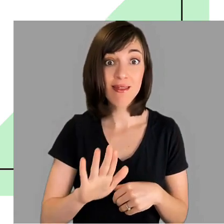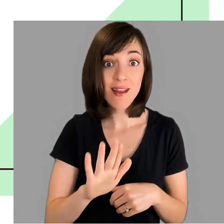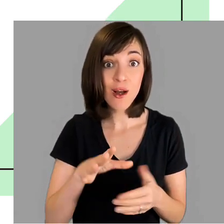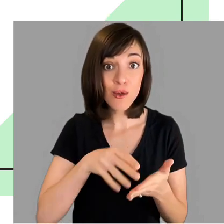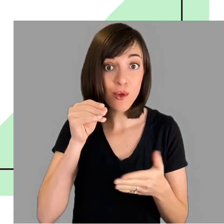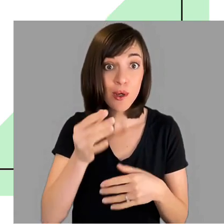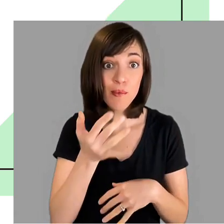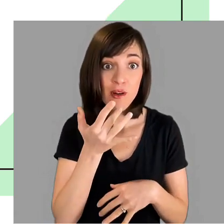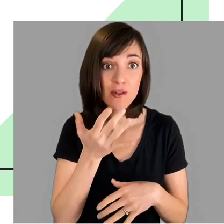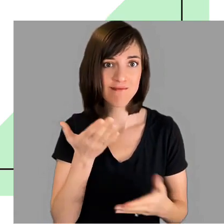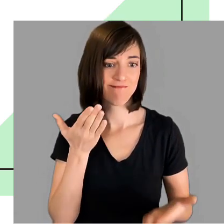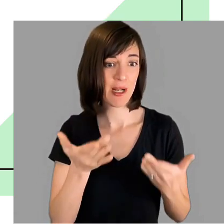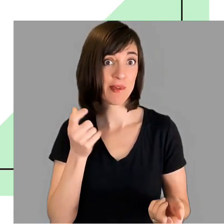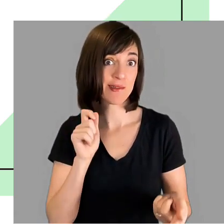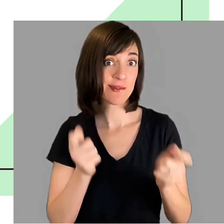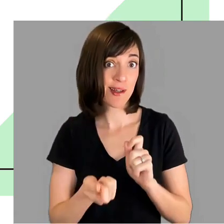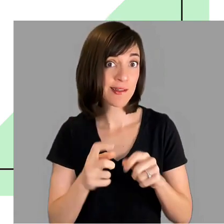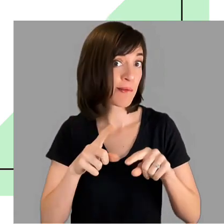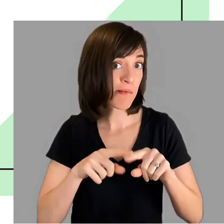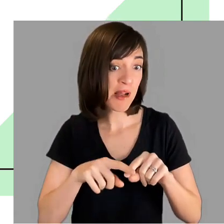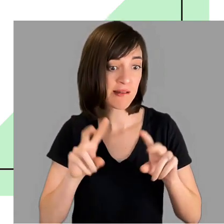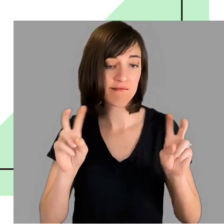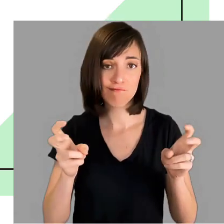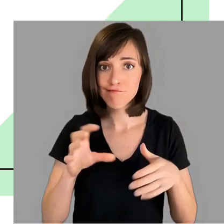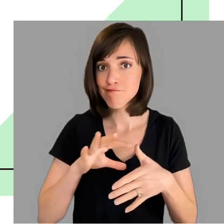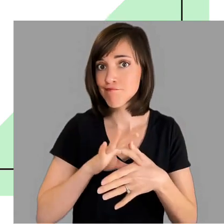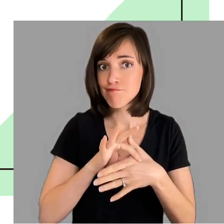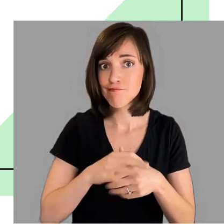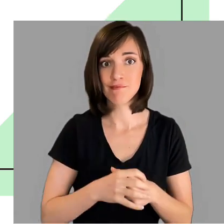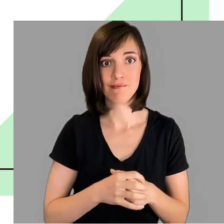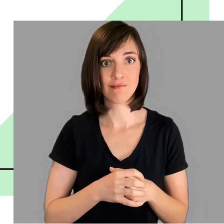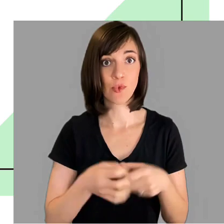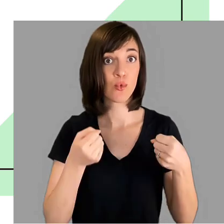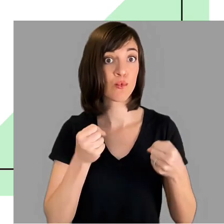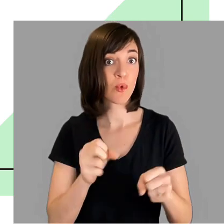their learning preferences may change depending on subject or content. Work